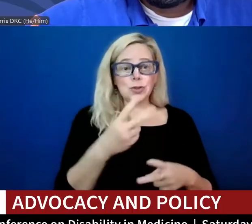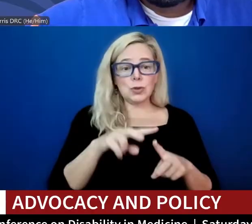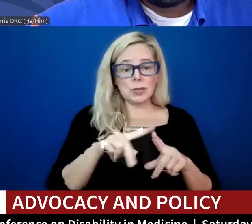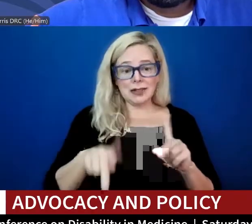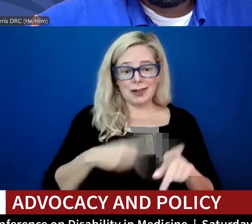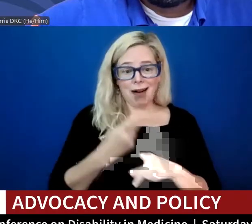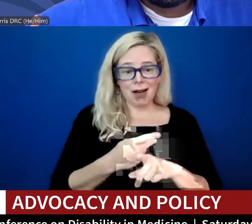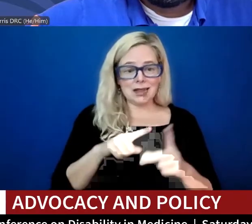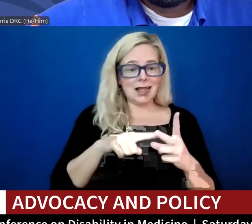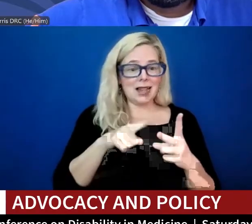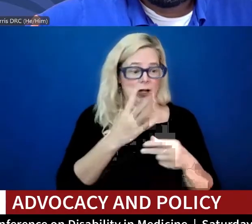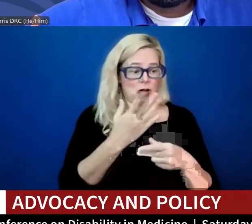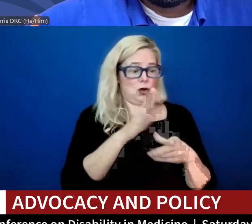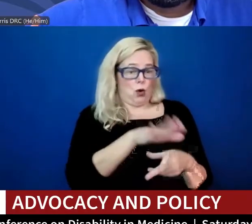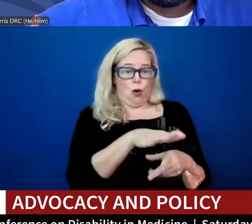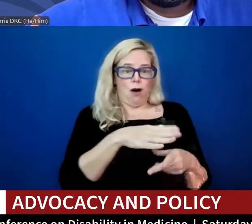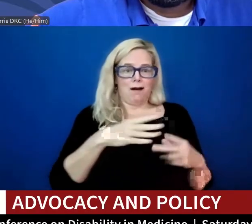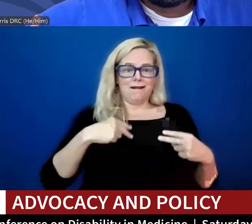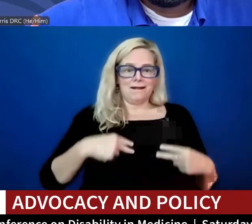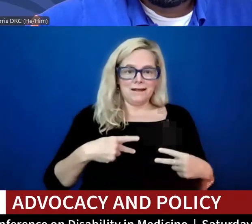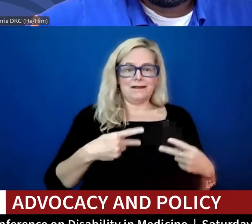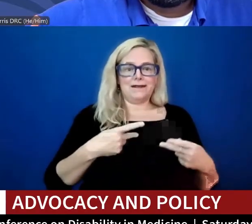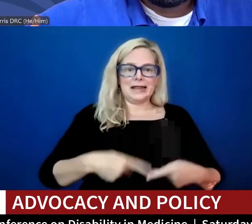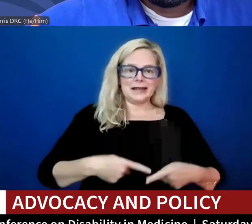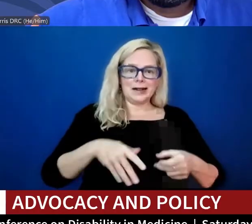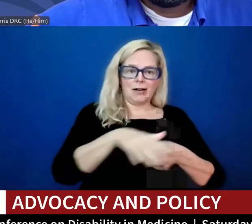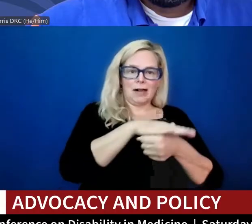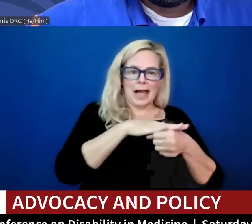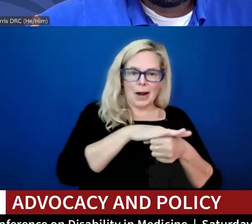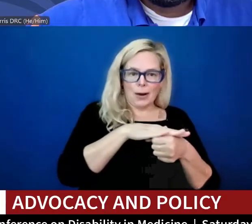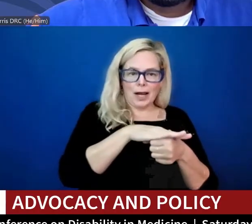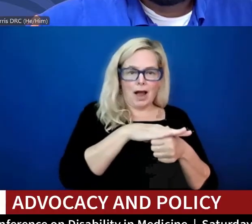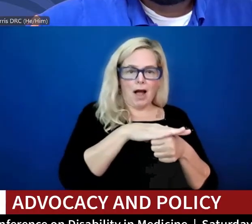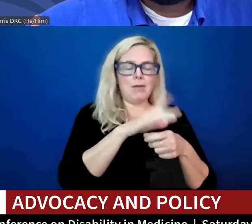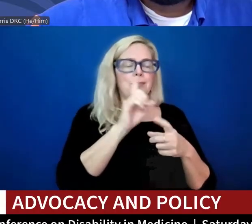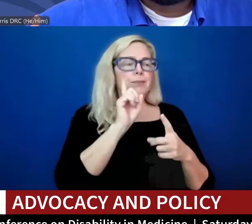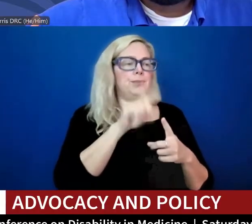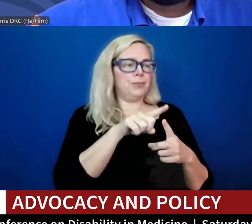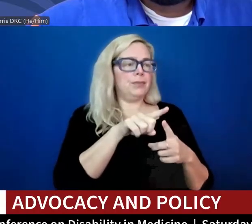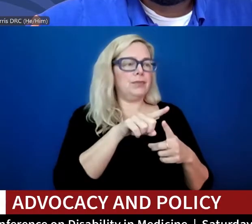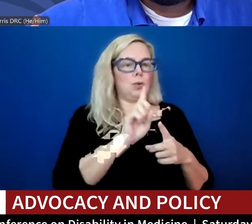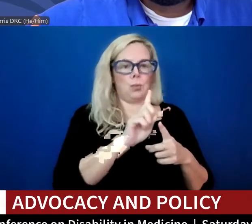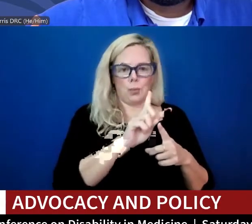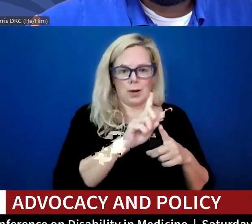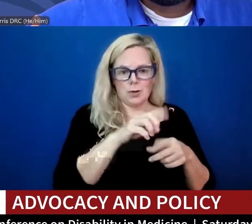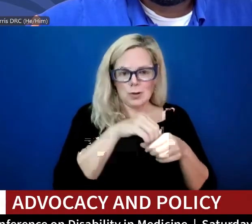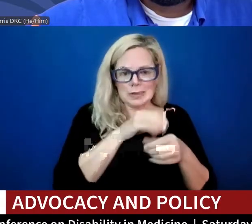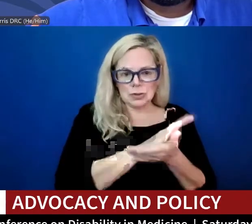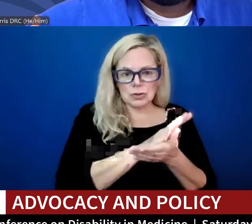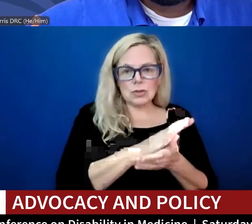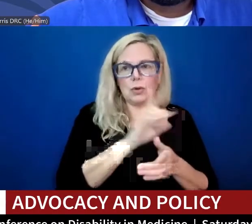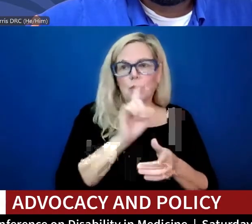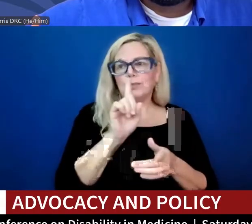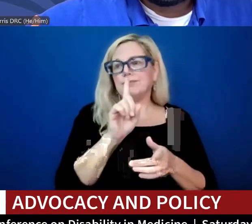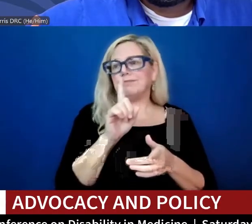your physical area where you are in school or um people who are interested in say disability